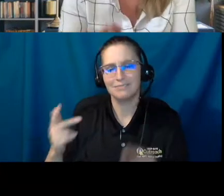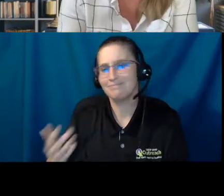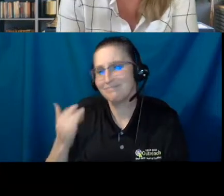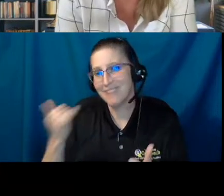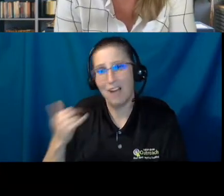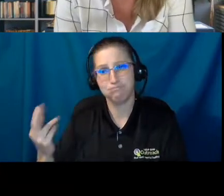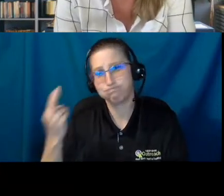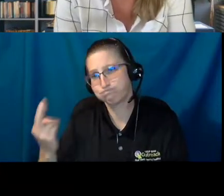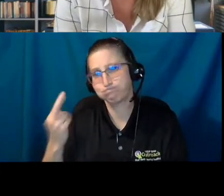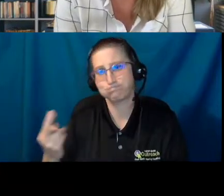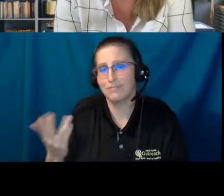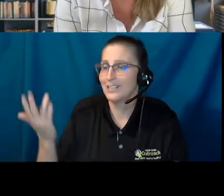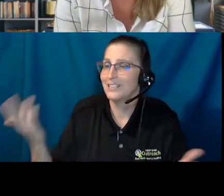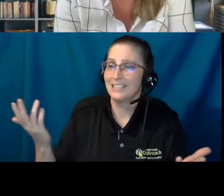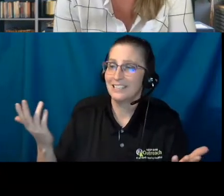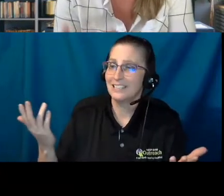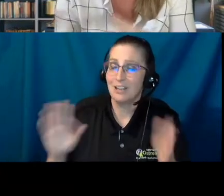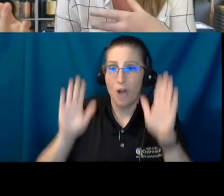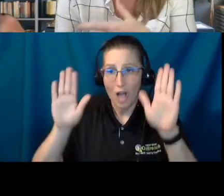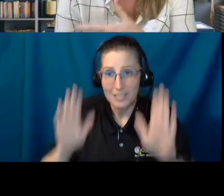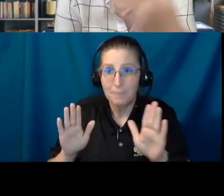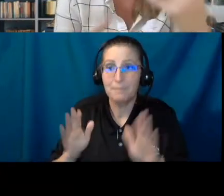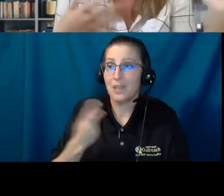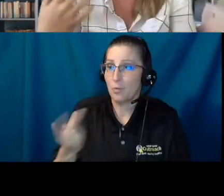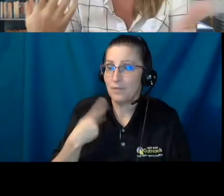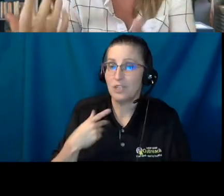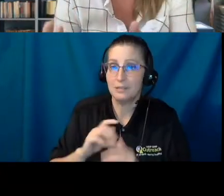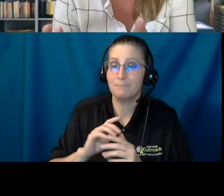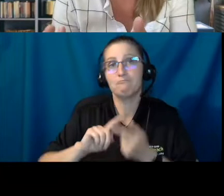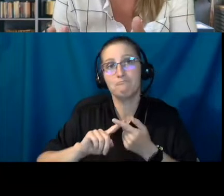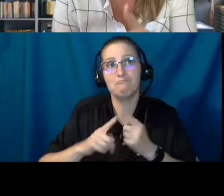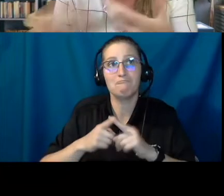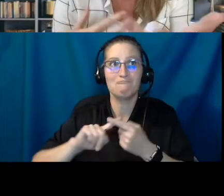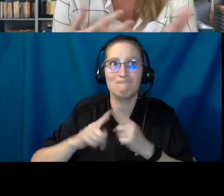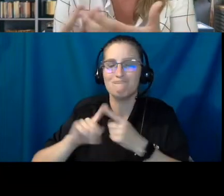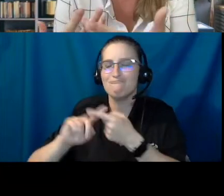And so it's just so great how we've just evolved into so many different, our roles have changed